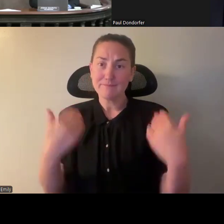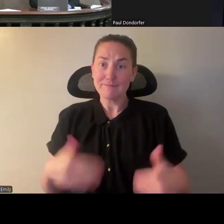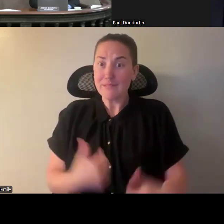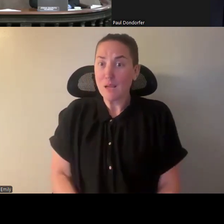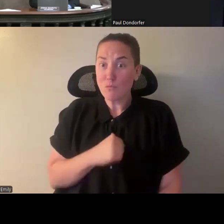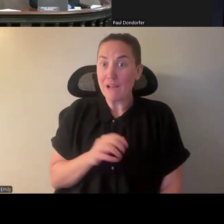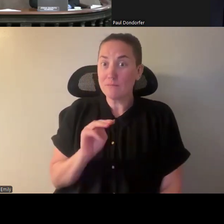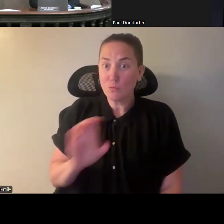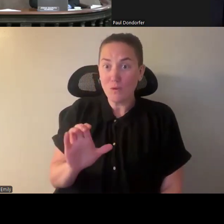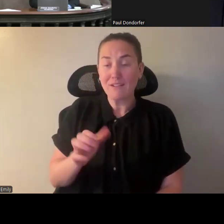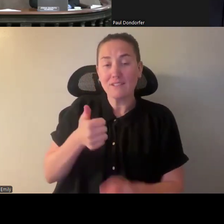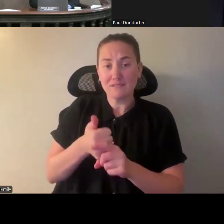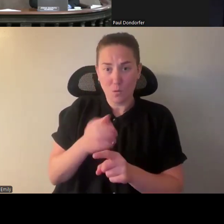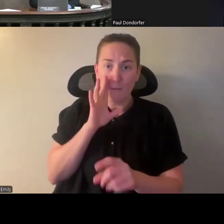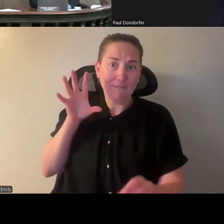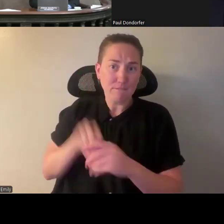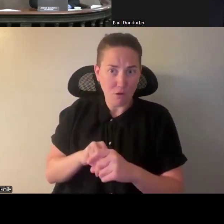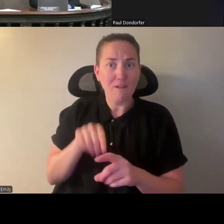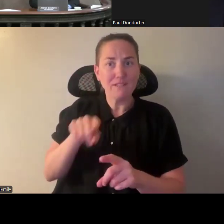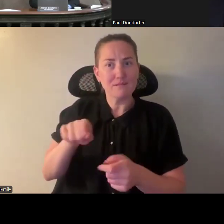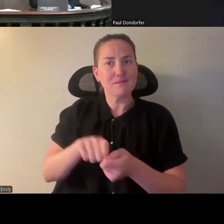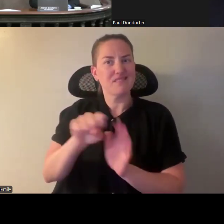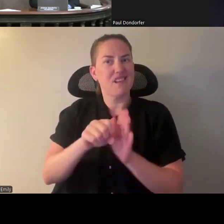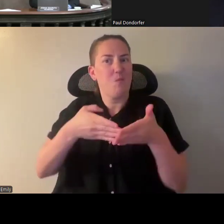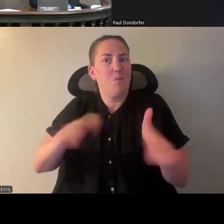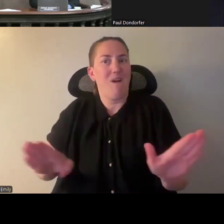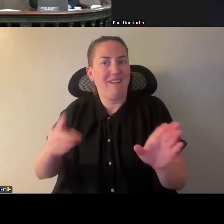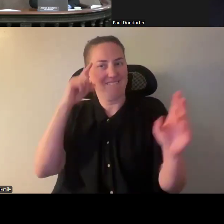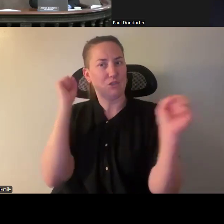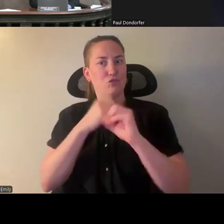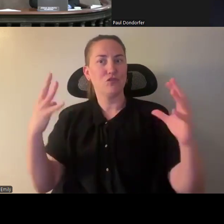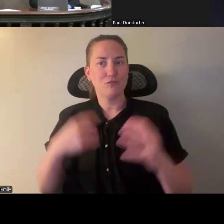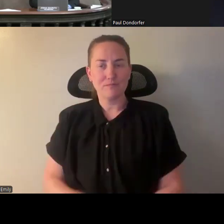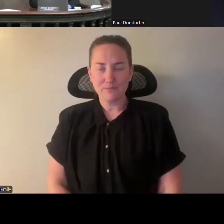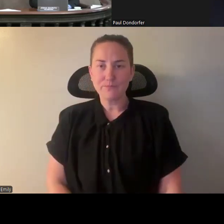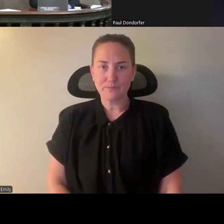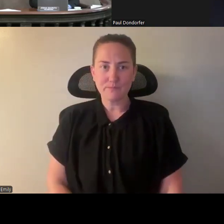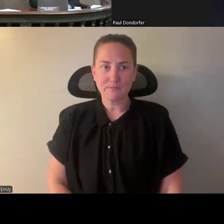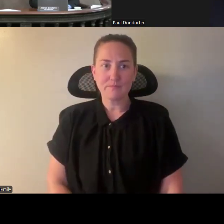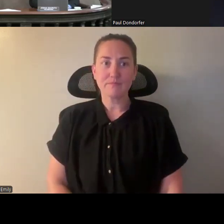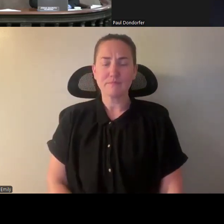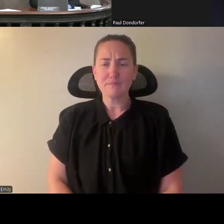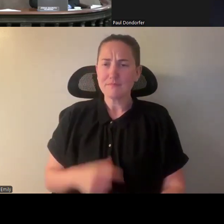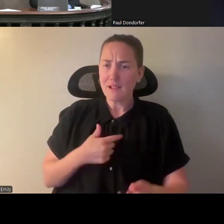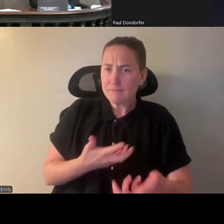County will be a part of this statewide vision I've engaged with the Underground Railroad